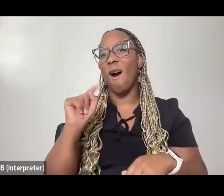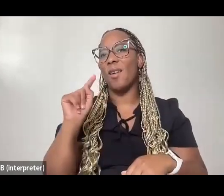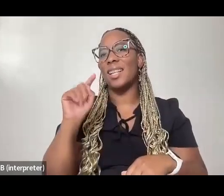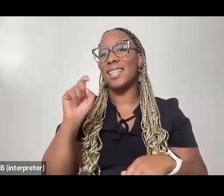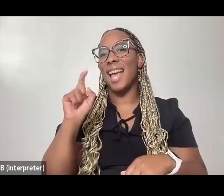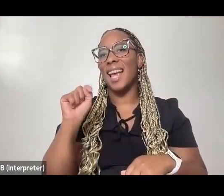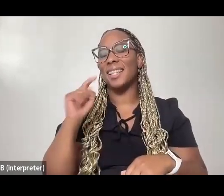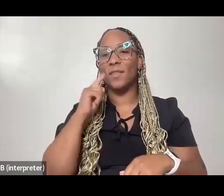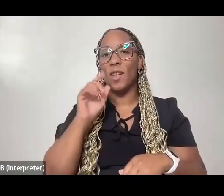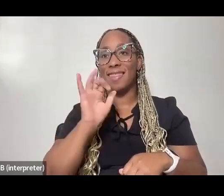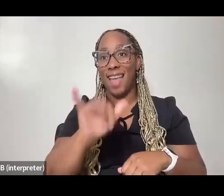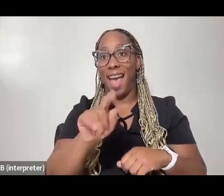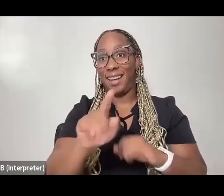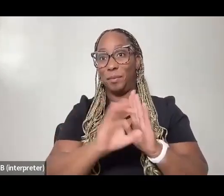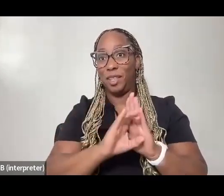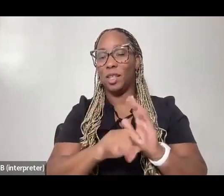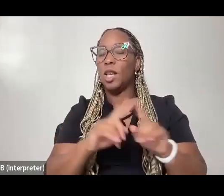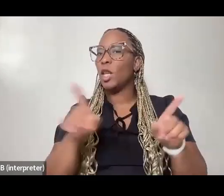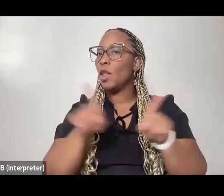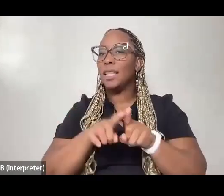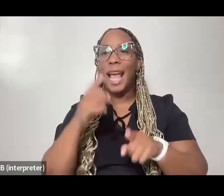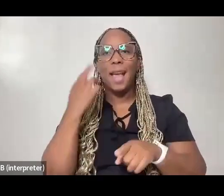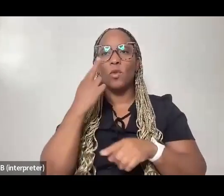So the same reason you would put all tax on your images for same